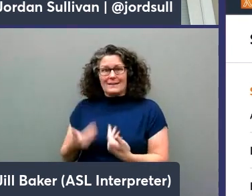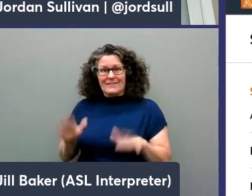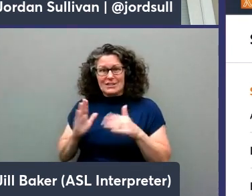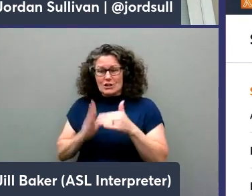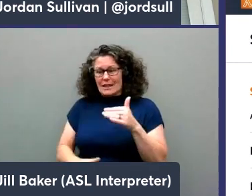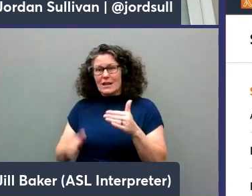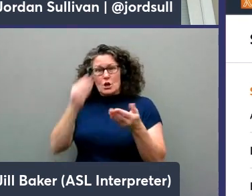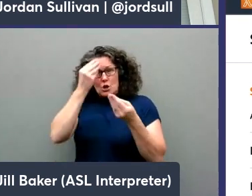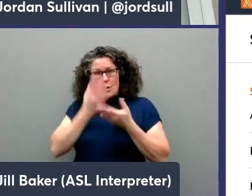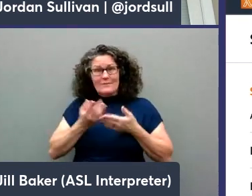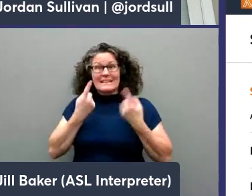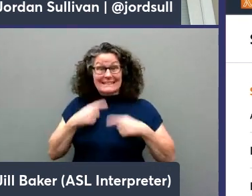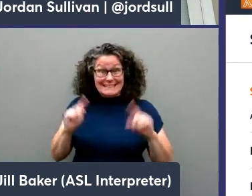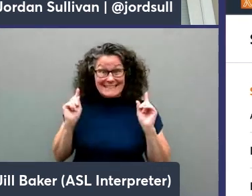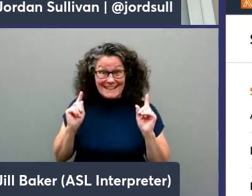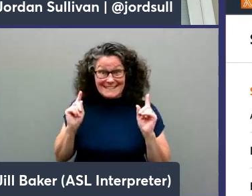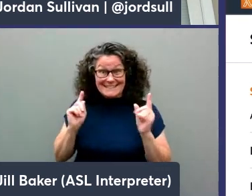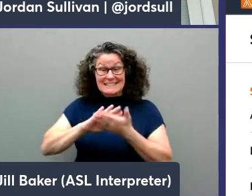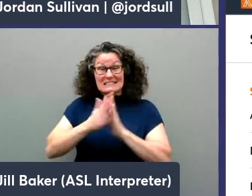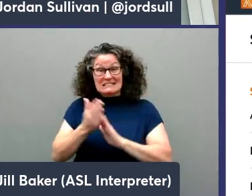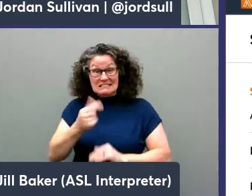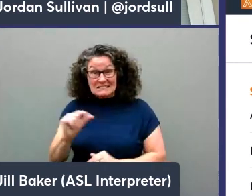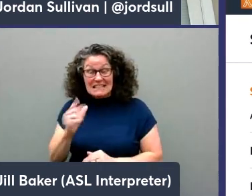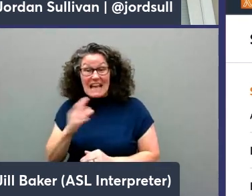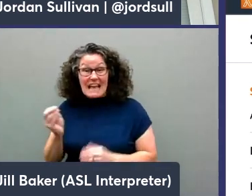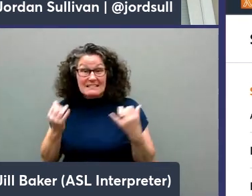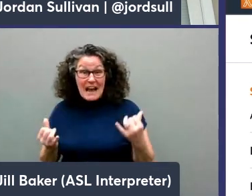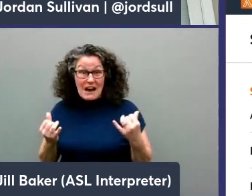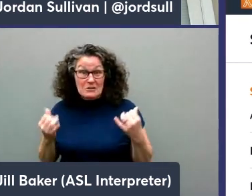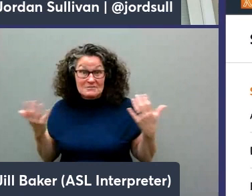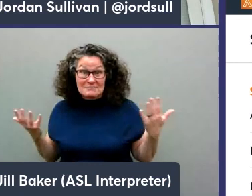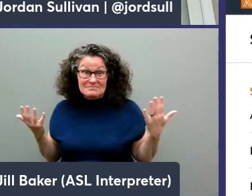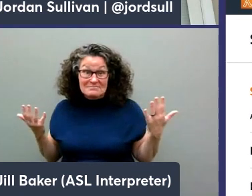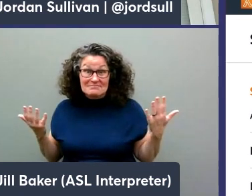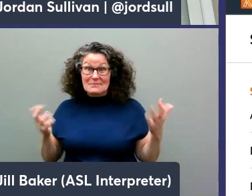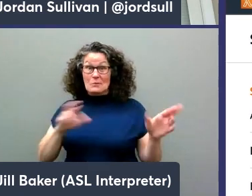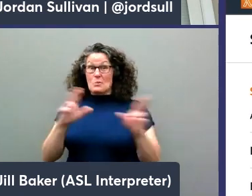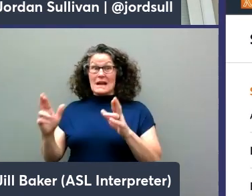And now we're ready to move on to the next module.